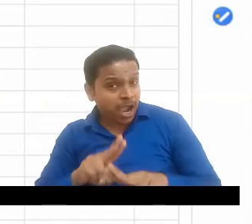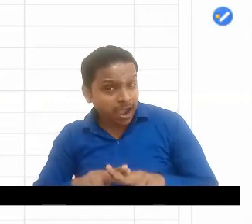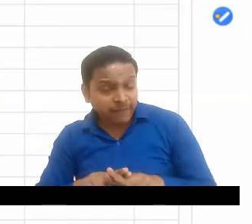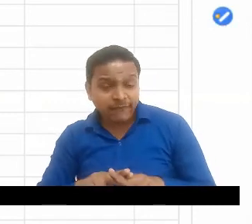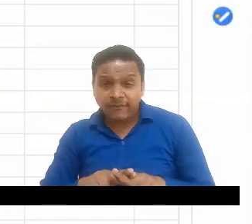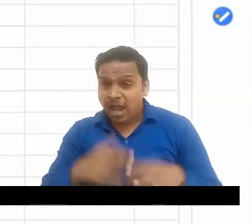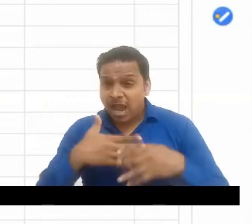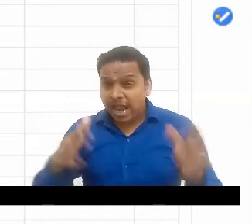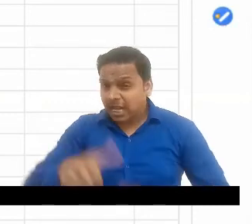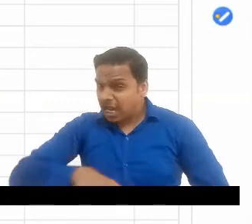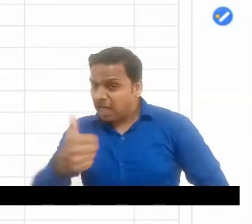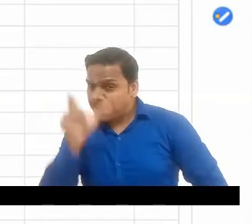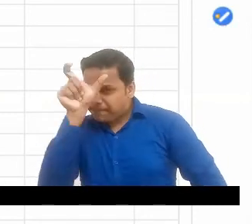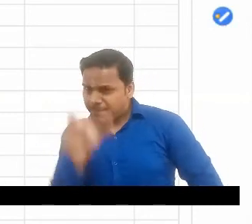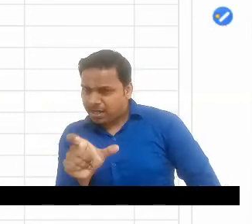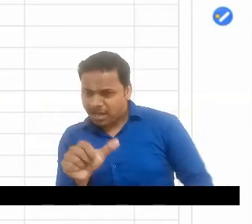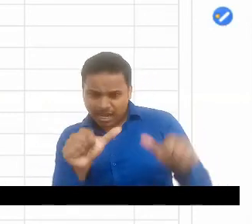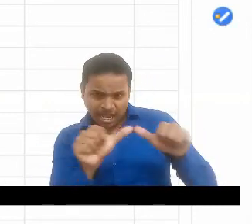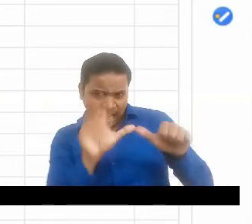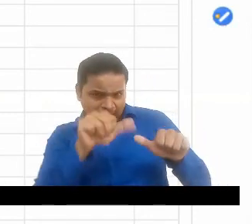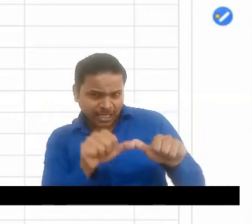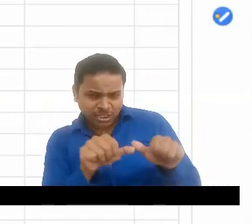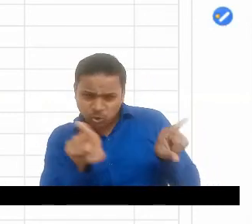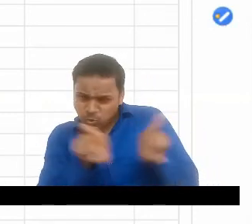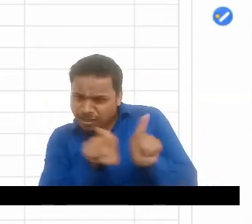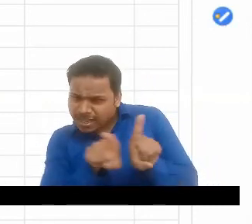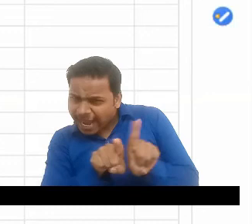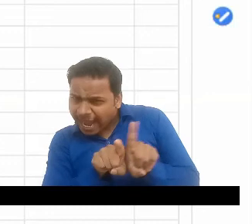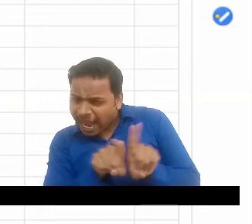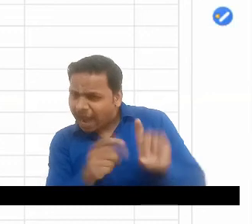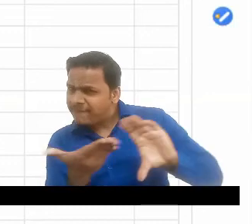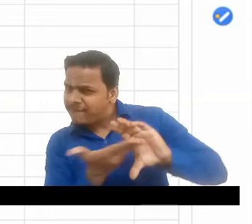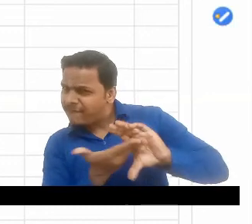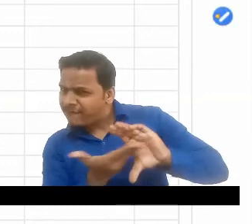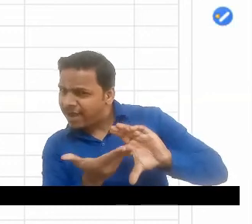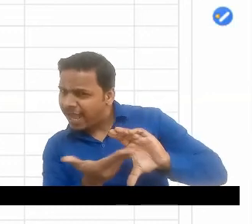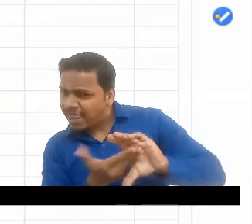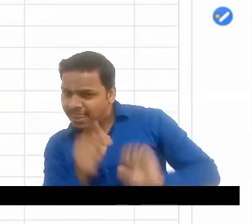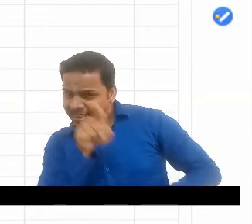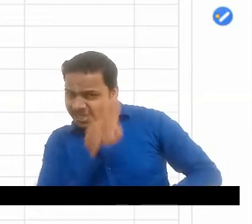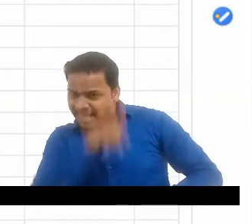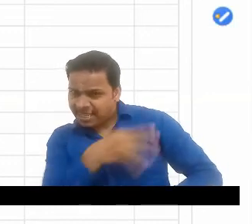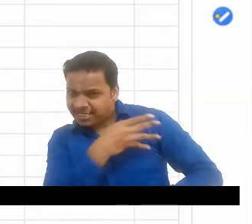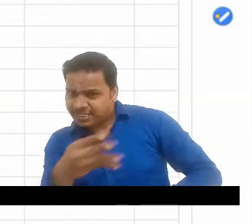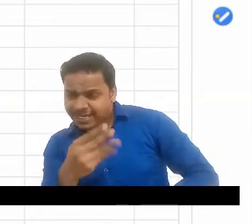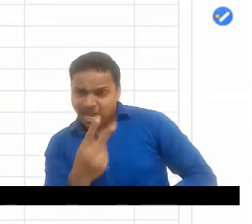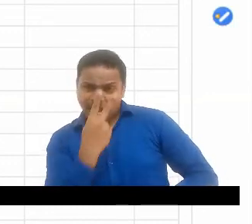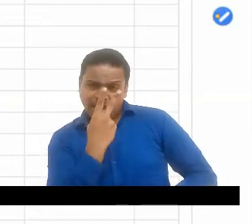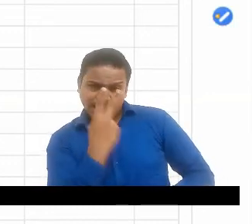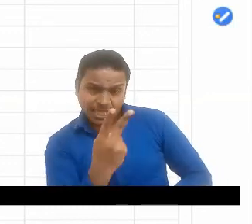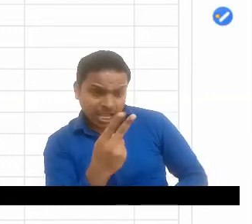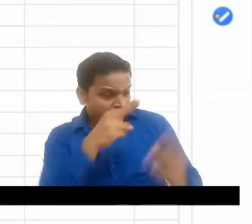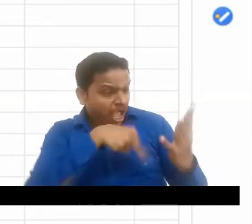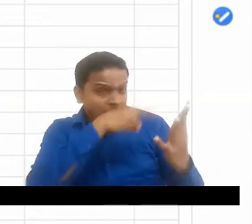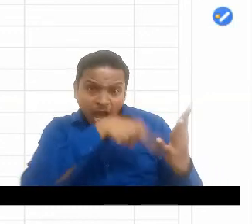Happen? If at all any other user who has access to this Google sheet, he or she can see this